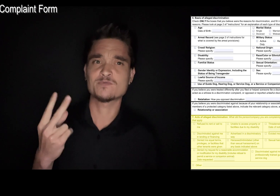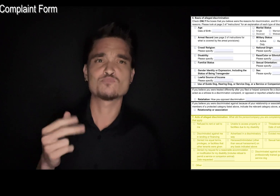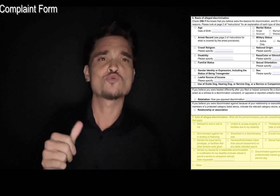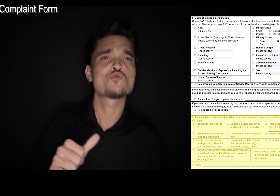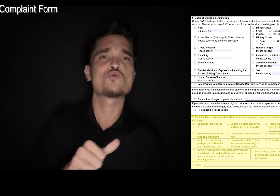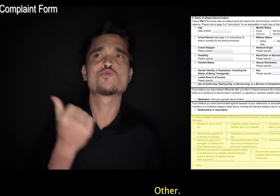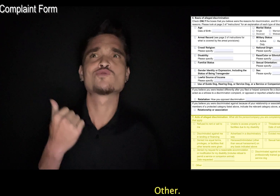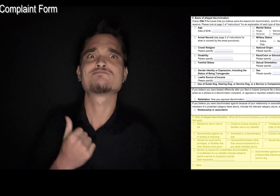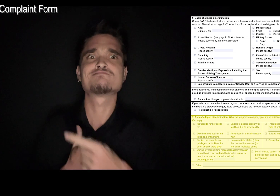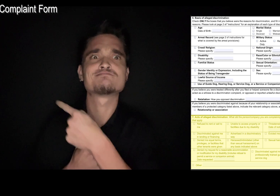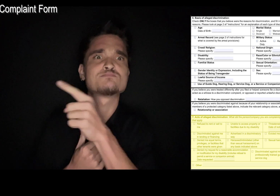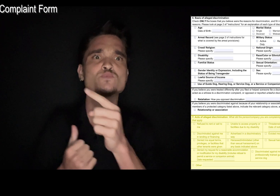Other.